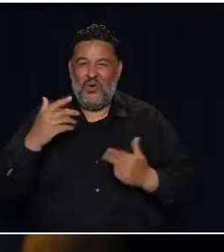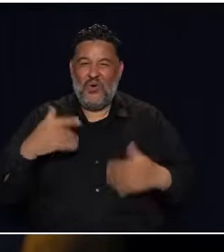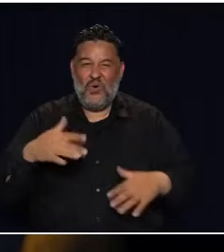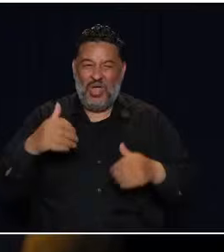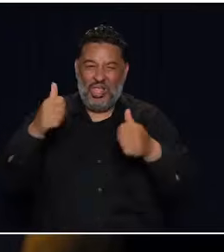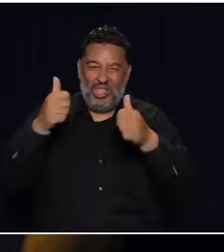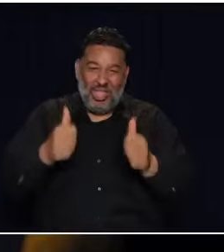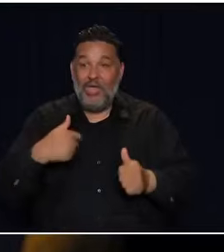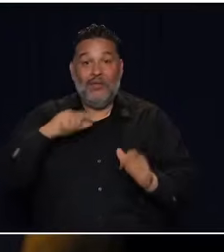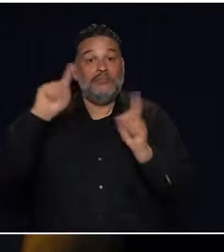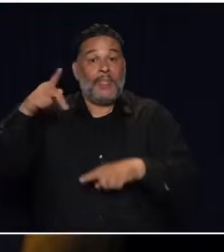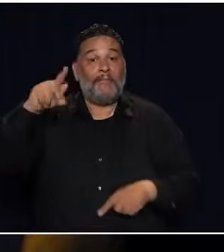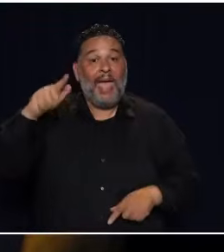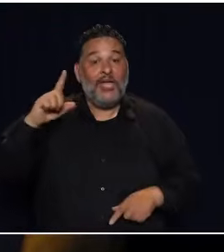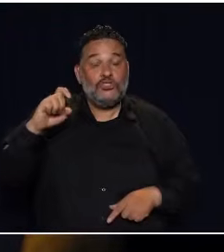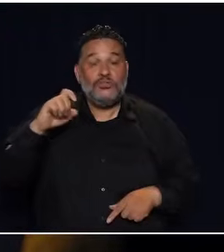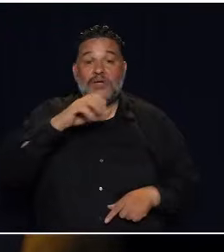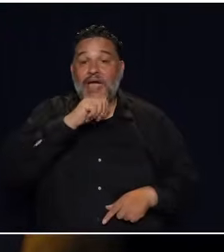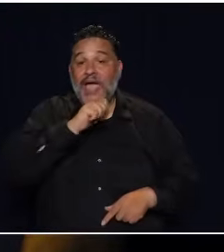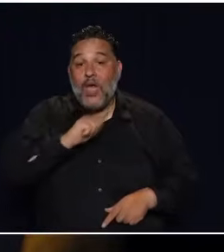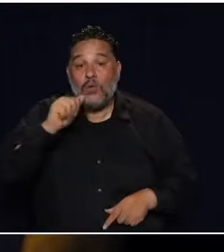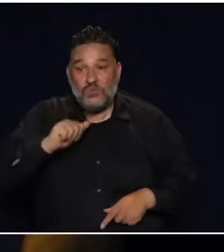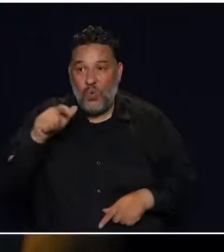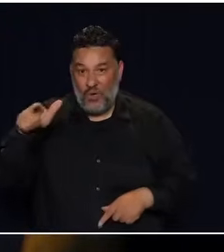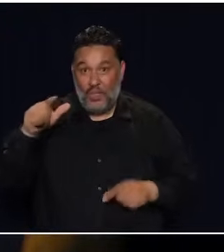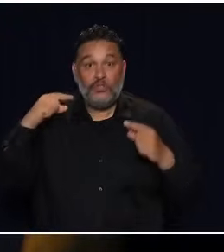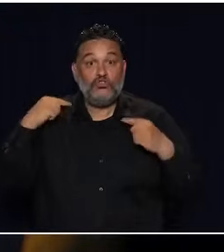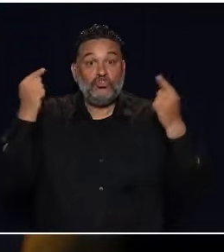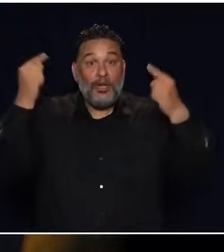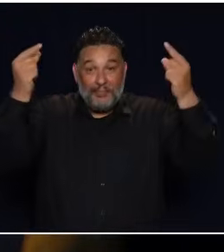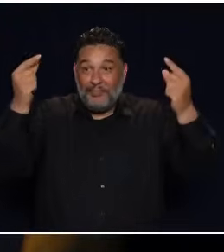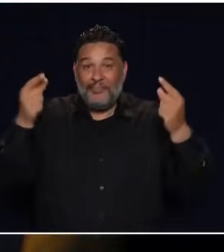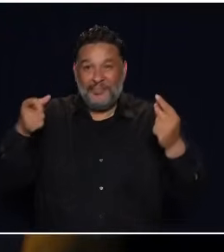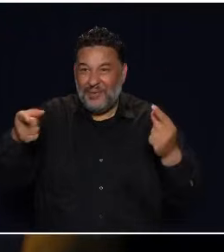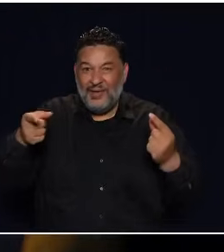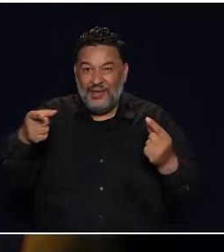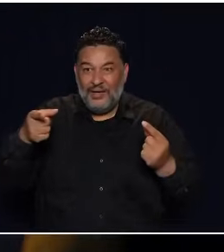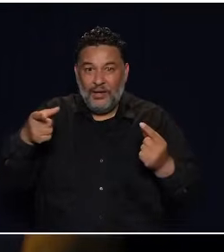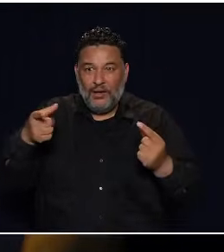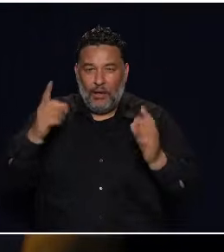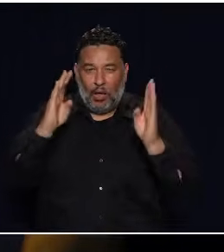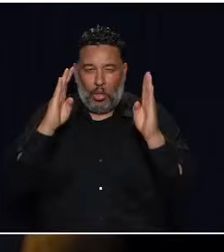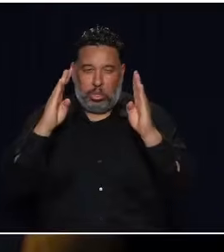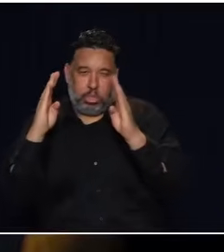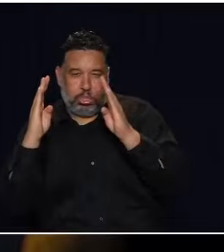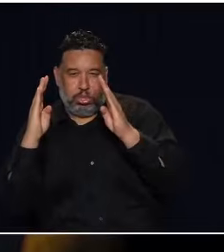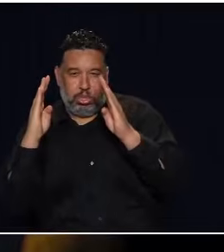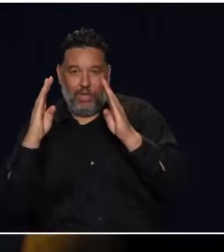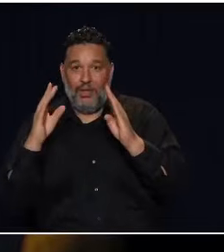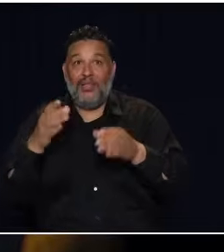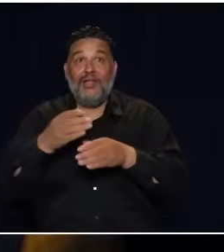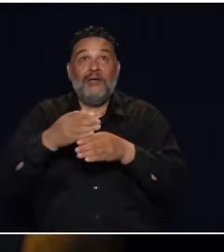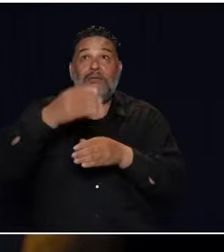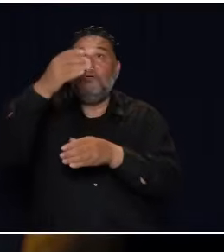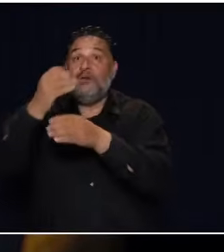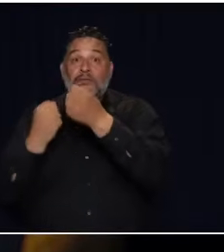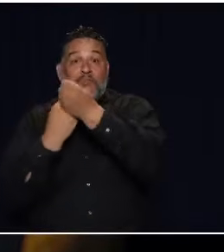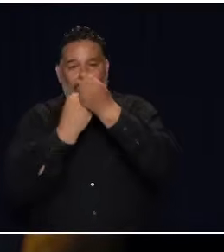CHILDREN ARE PLACED EVERY DAY. WE WERE IN ONE SCHOOL IN PAGE,